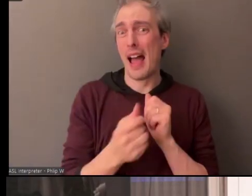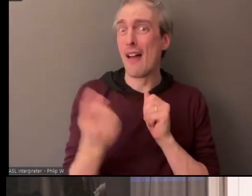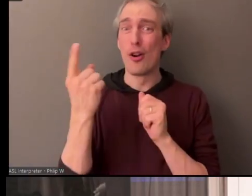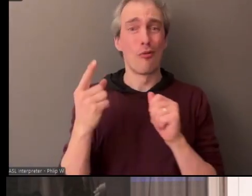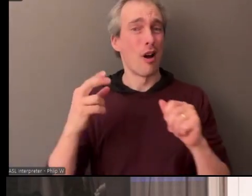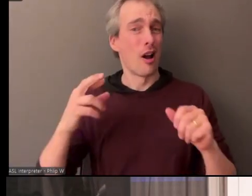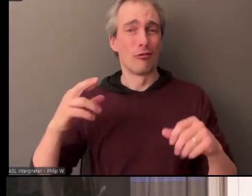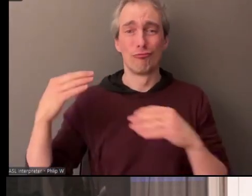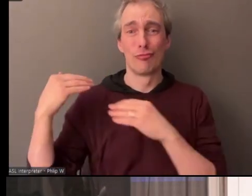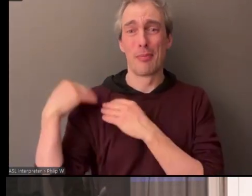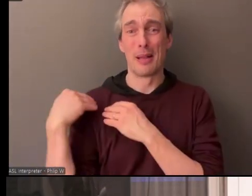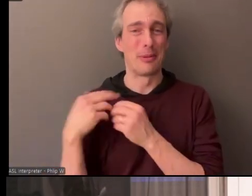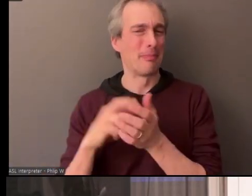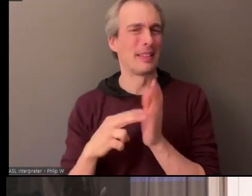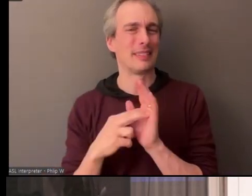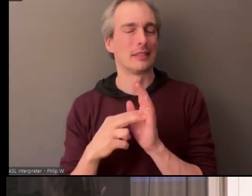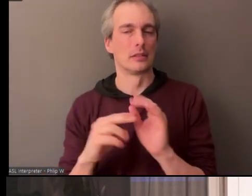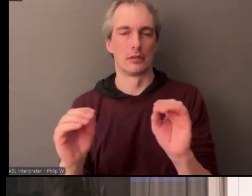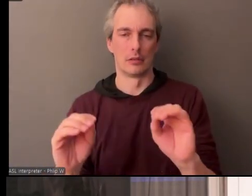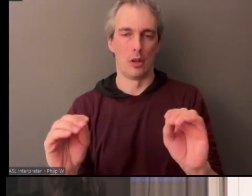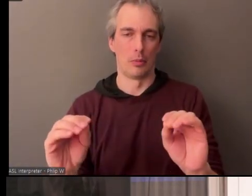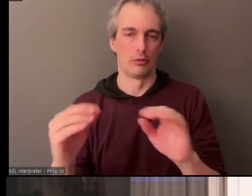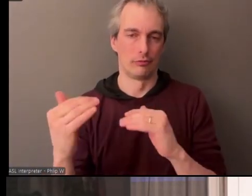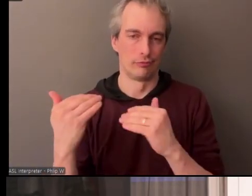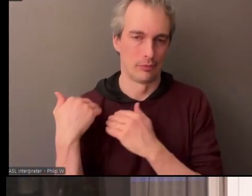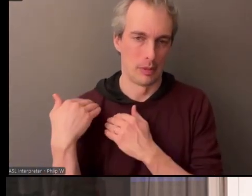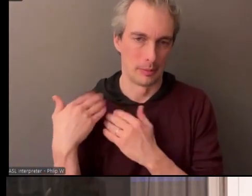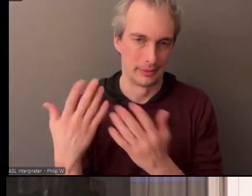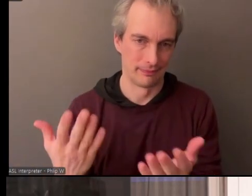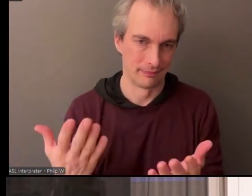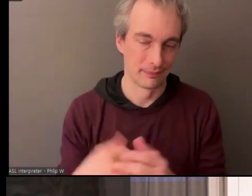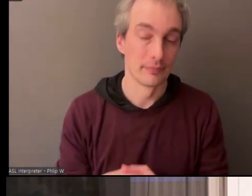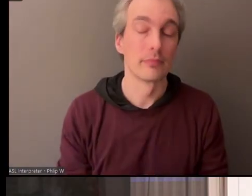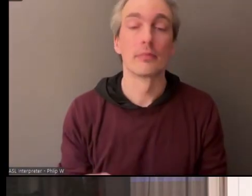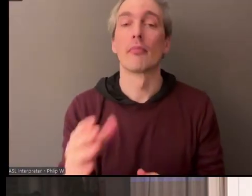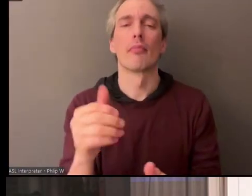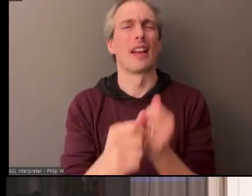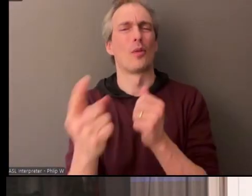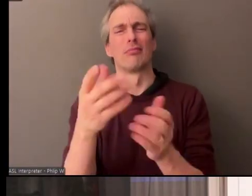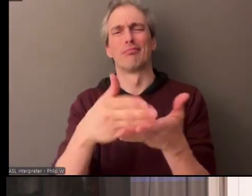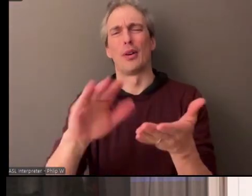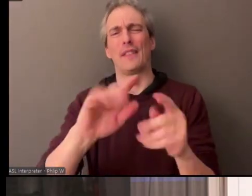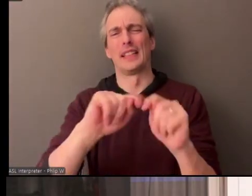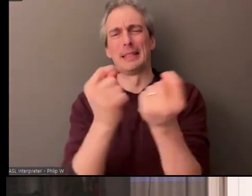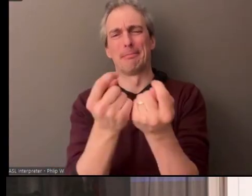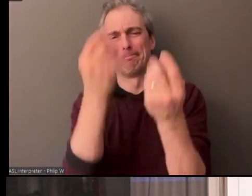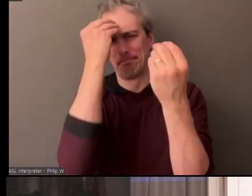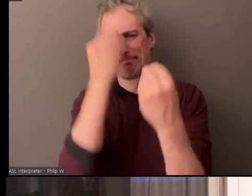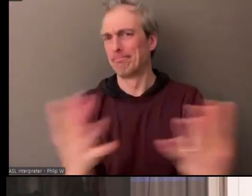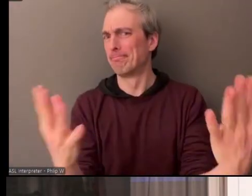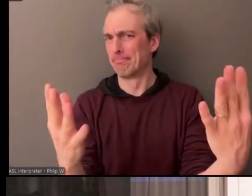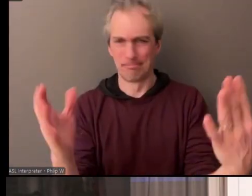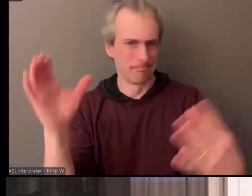Listen, everyone is part of a team. Unless you're dealing with some, like, lone wolf 10x engineer